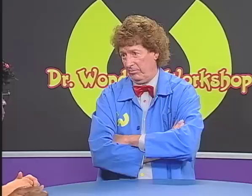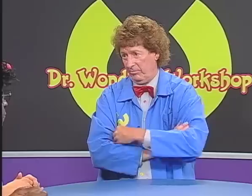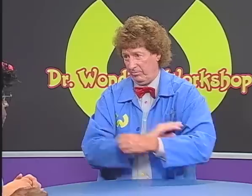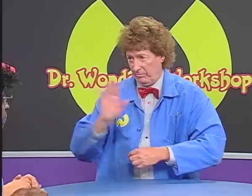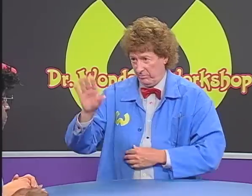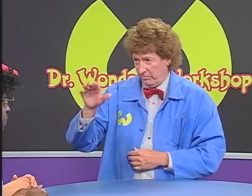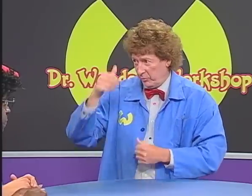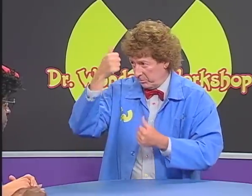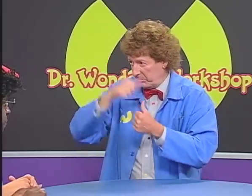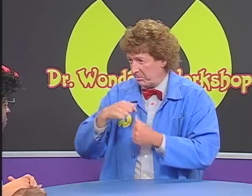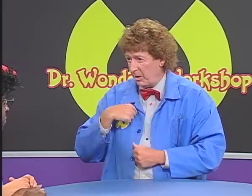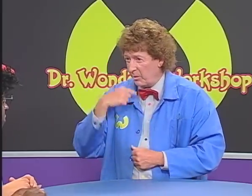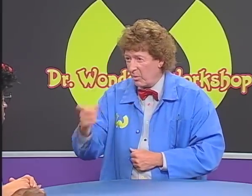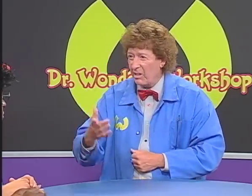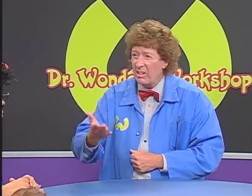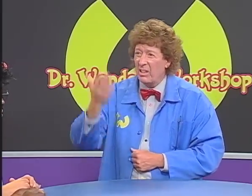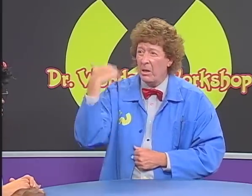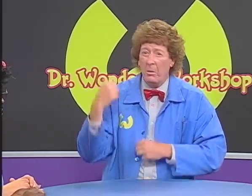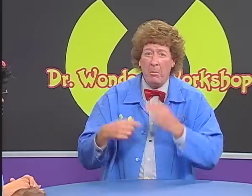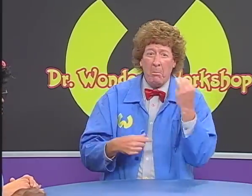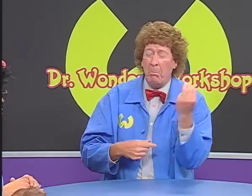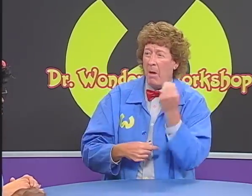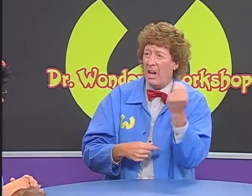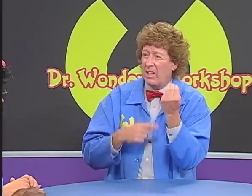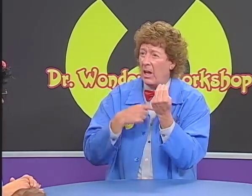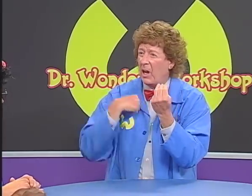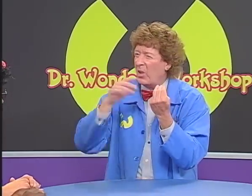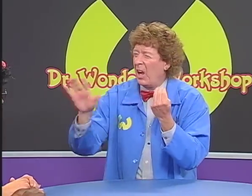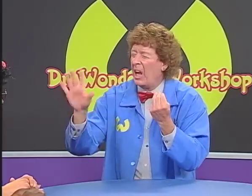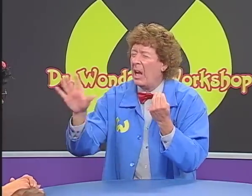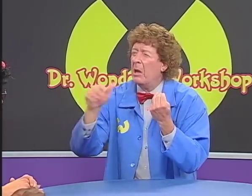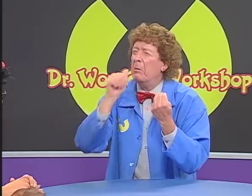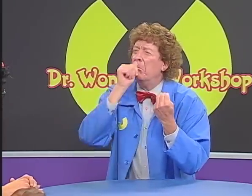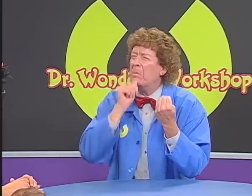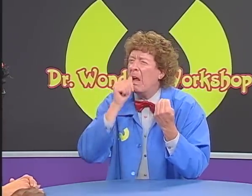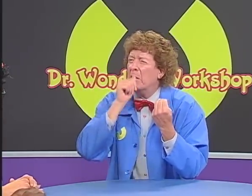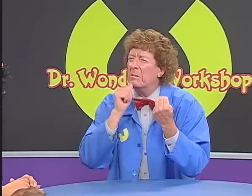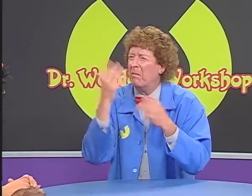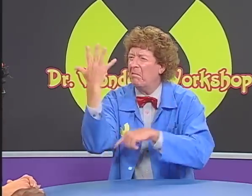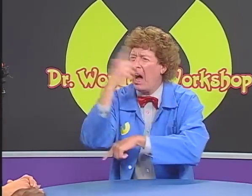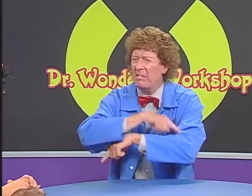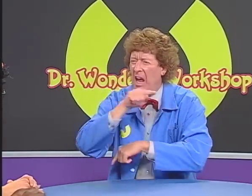DON'T YOU REMEMBER I TOLD YOU ON MONDAY TO BE PATIENT FOR FIVE DAYS THIS WEEK